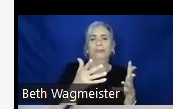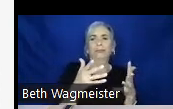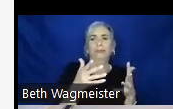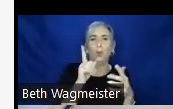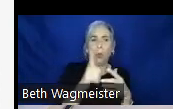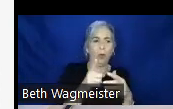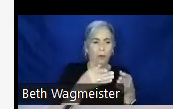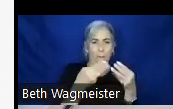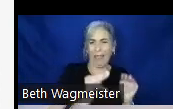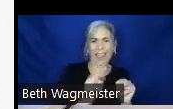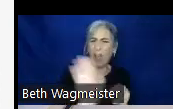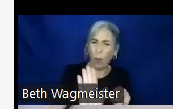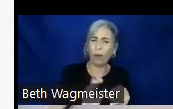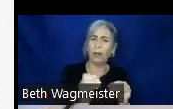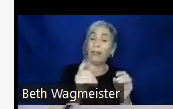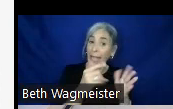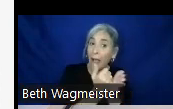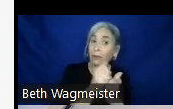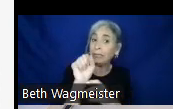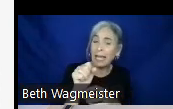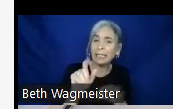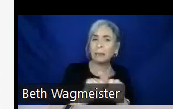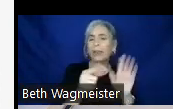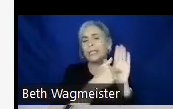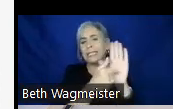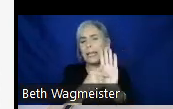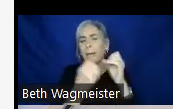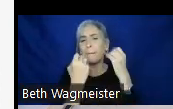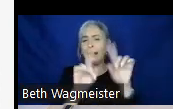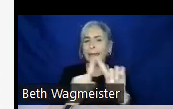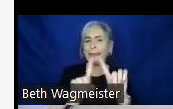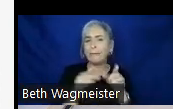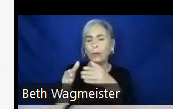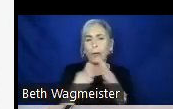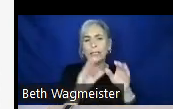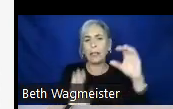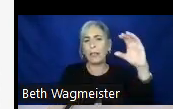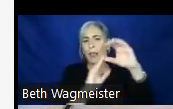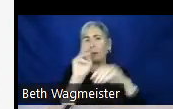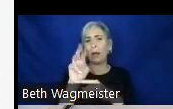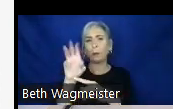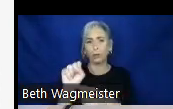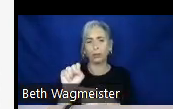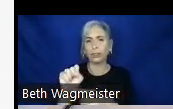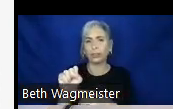helpful. These are all examples of ways where a browser can take matters in their own hands,